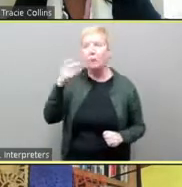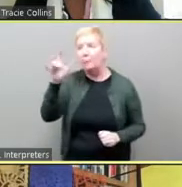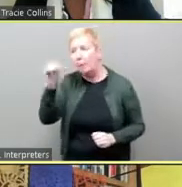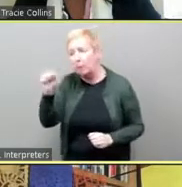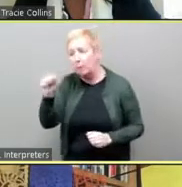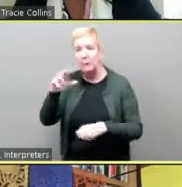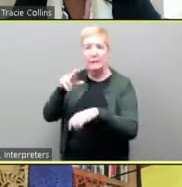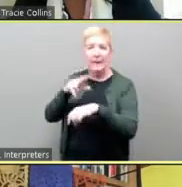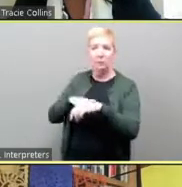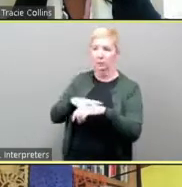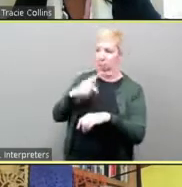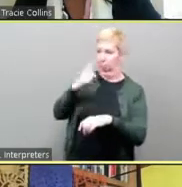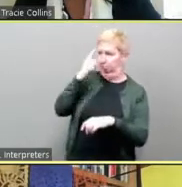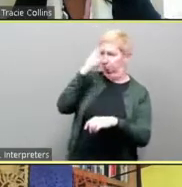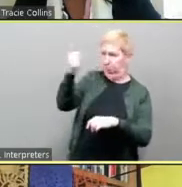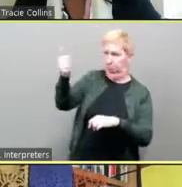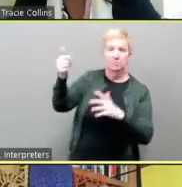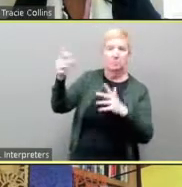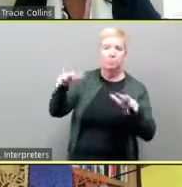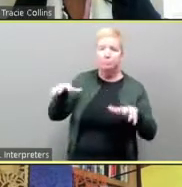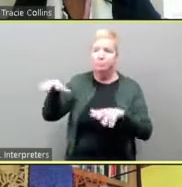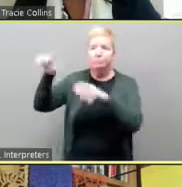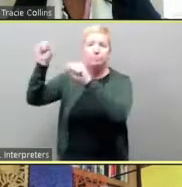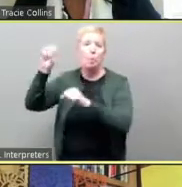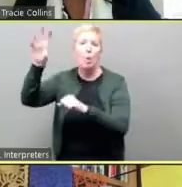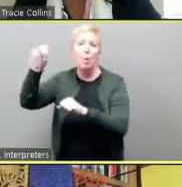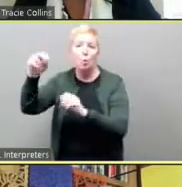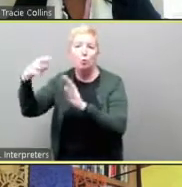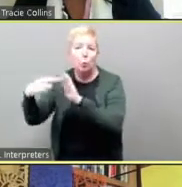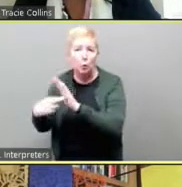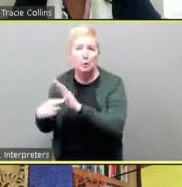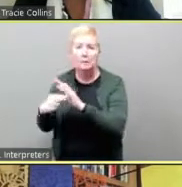different rules for different criteria or different approaches. And so it's